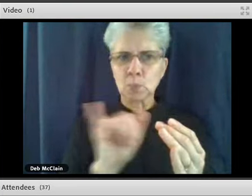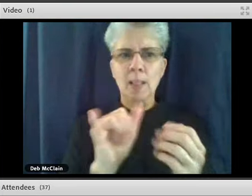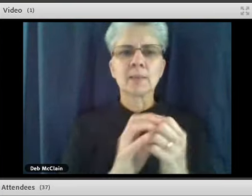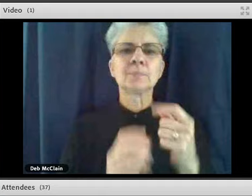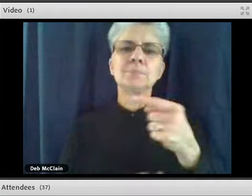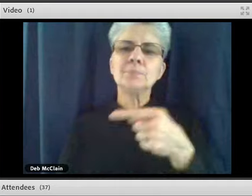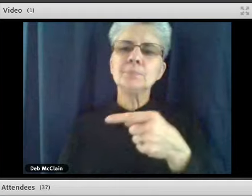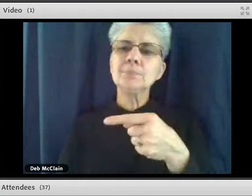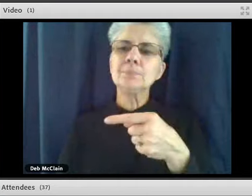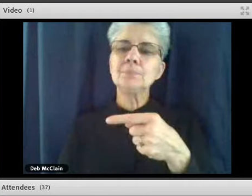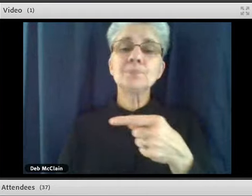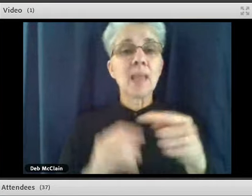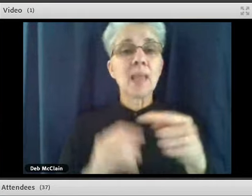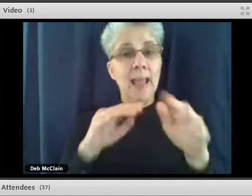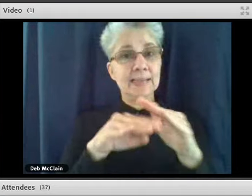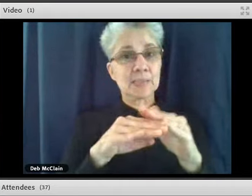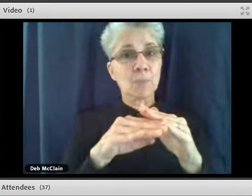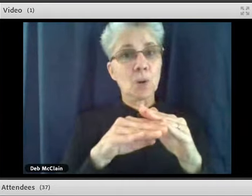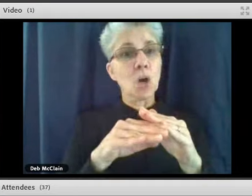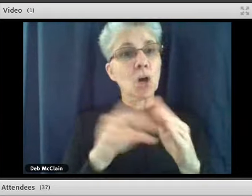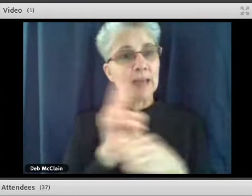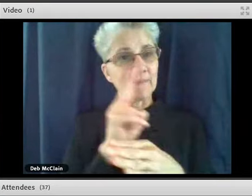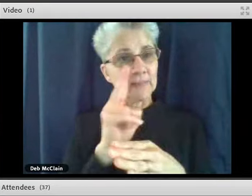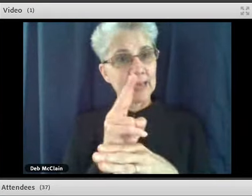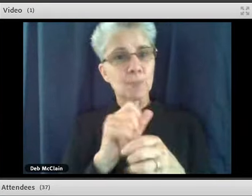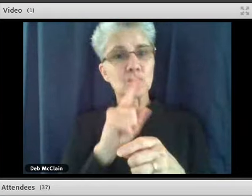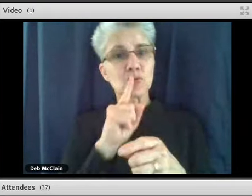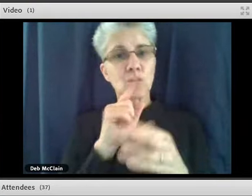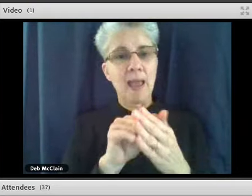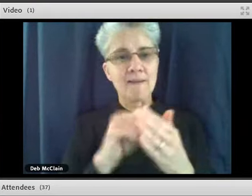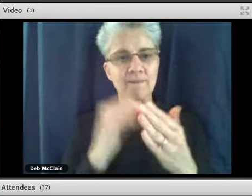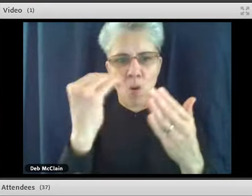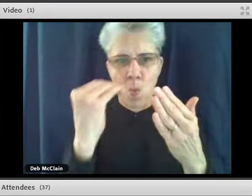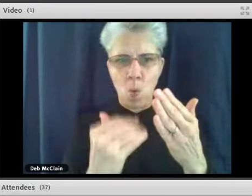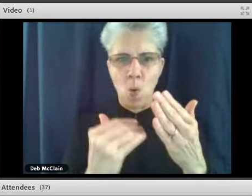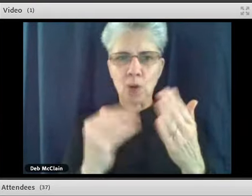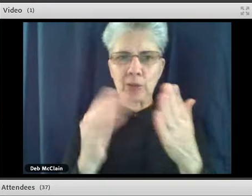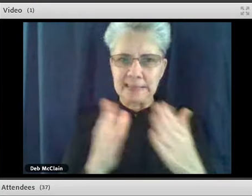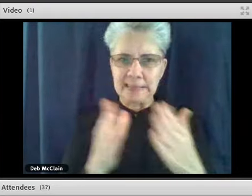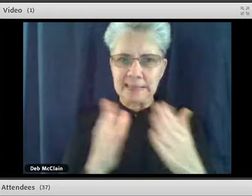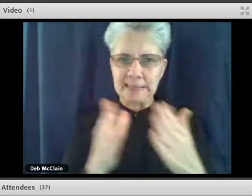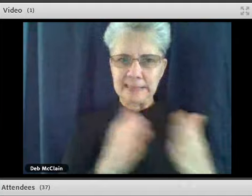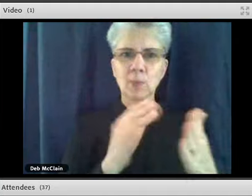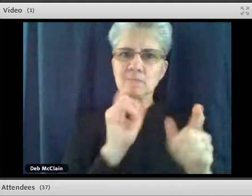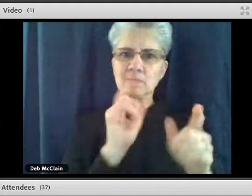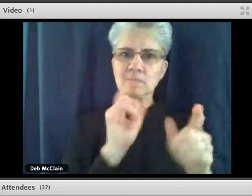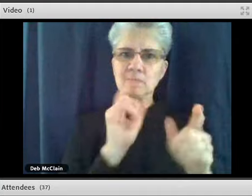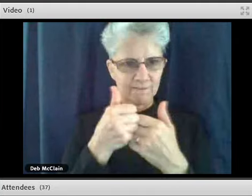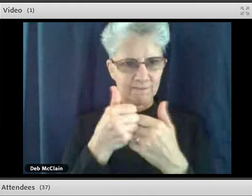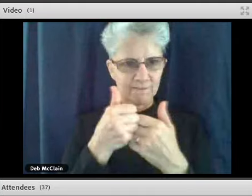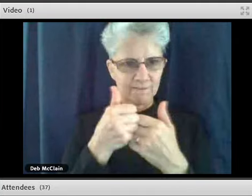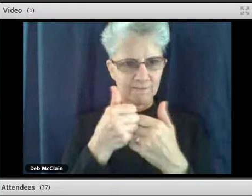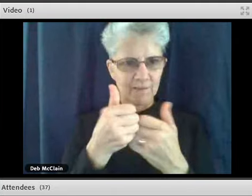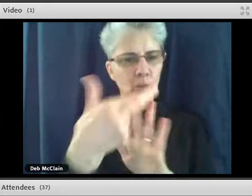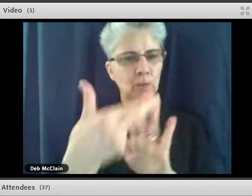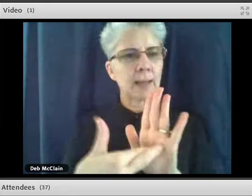and the screen reader can read it, as well. Again, accessible navigation. Making sure you have a logical order and sequence.